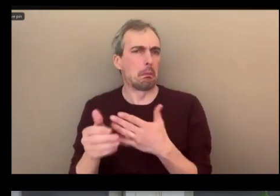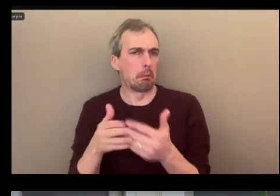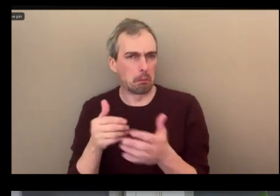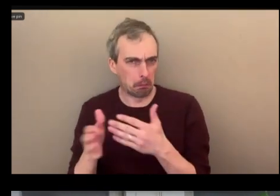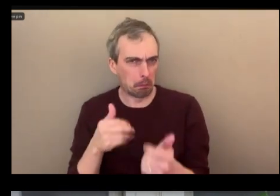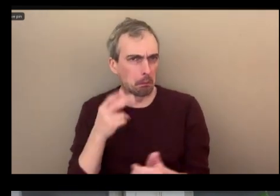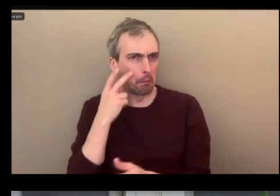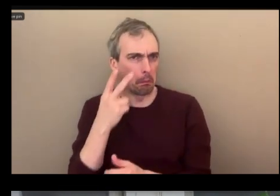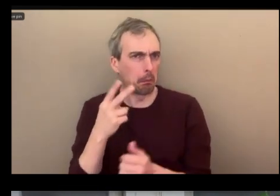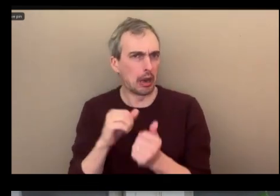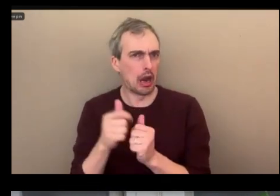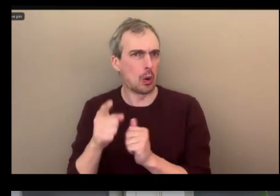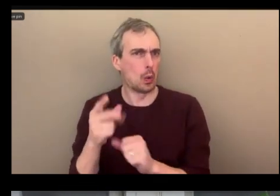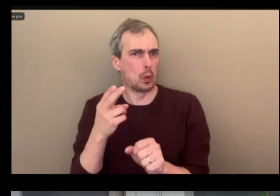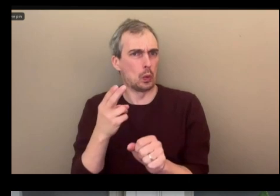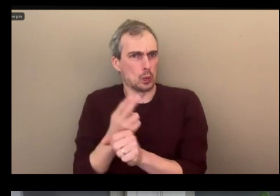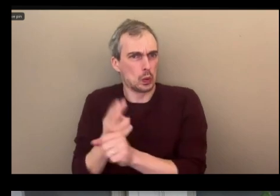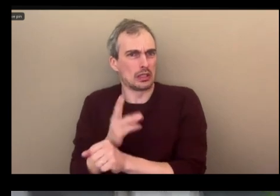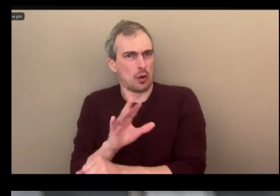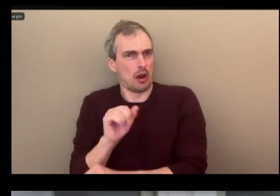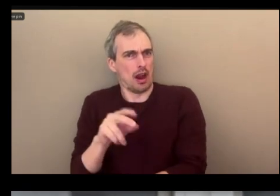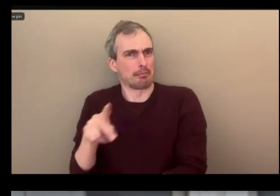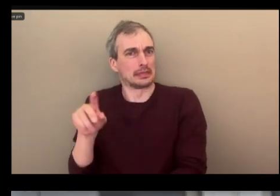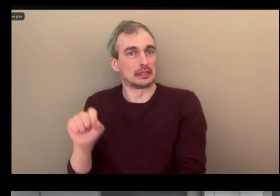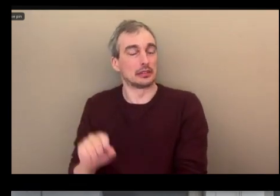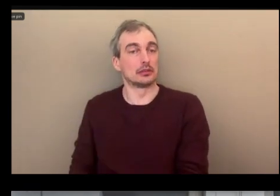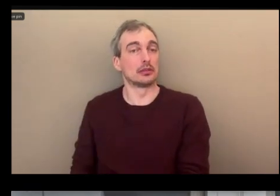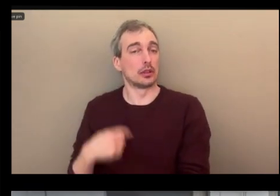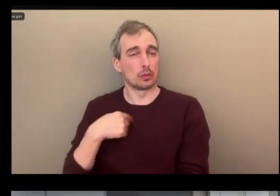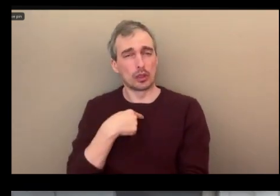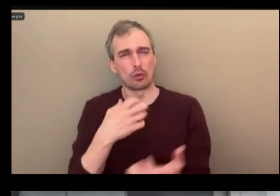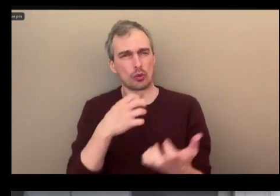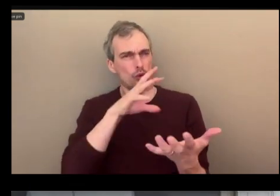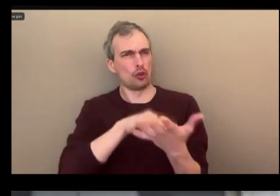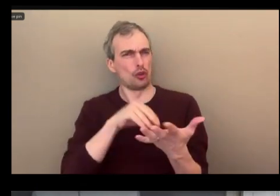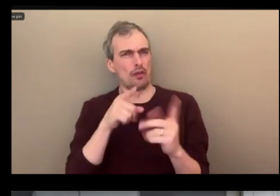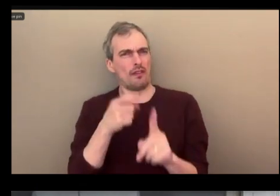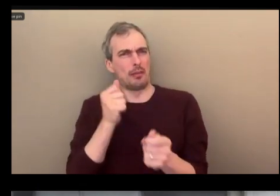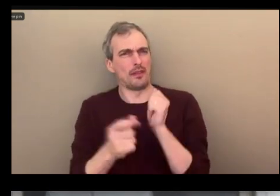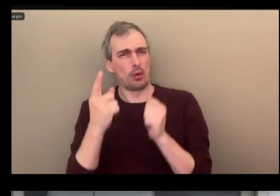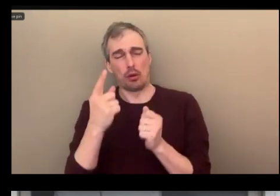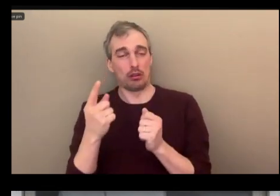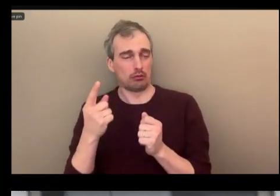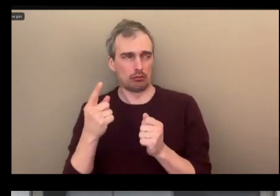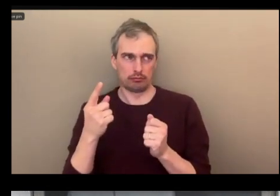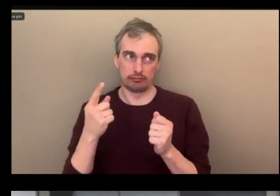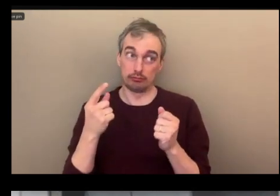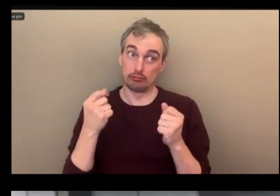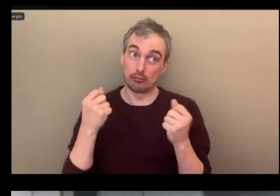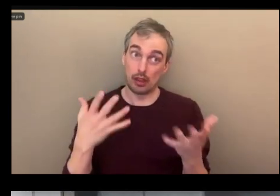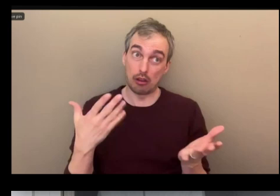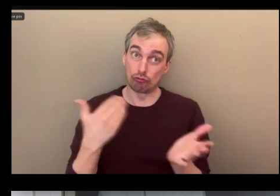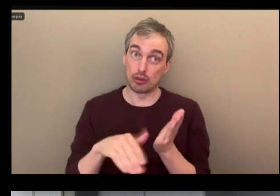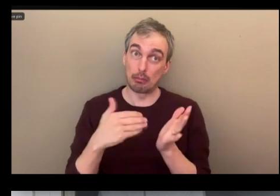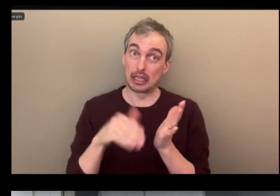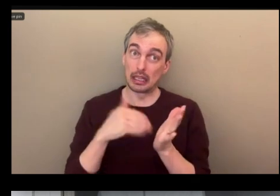So a lot of it is repetitive. Right? Some things we don't learn. Or we don't learn anything new. But a lot of times, we're like... Wow. That's really interesting.